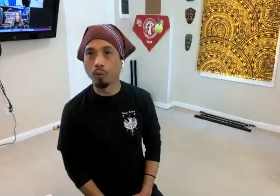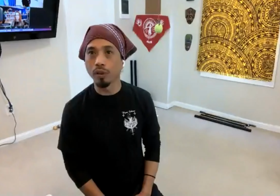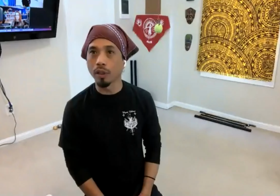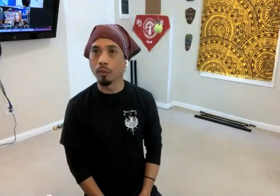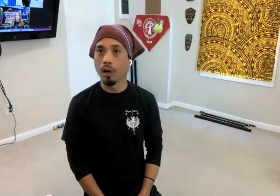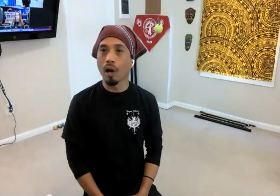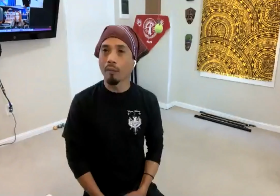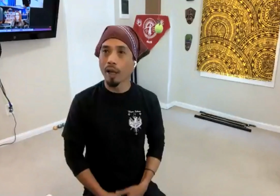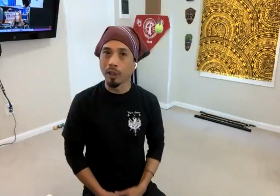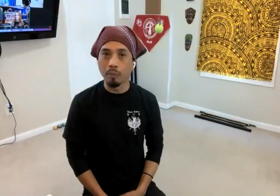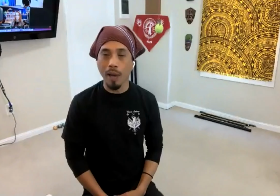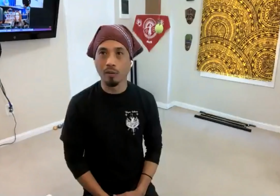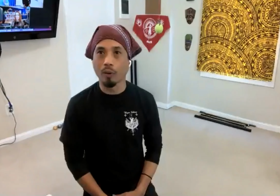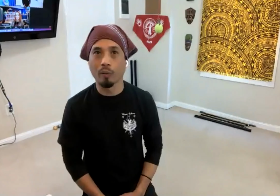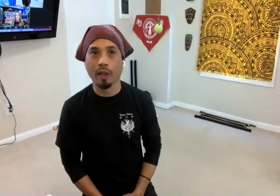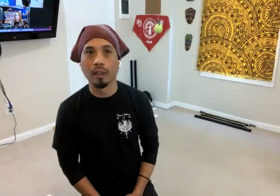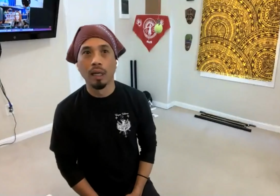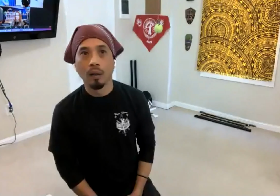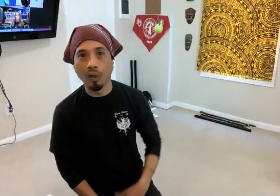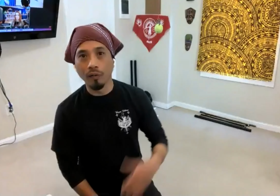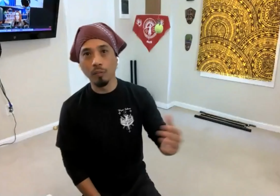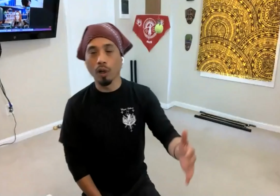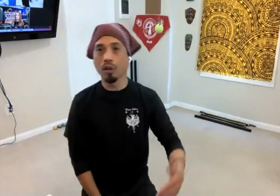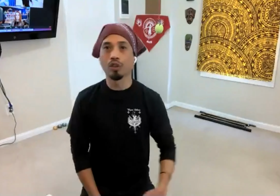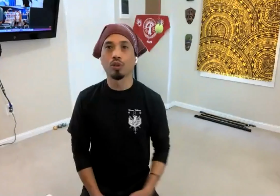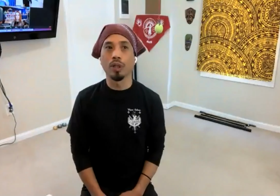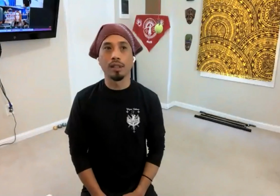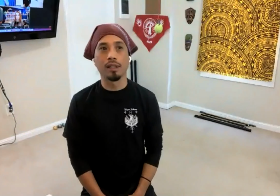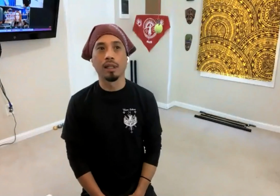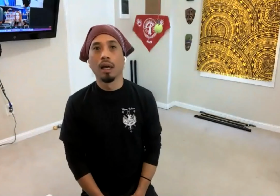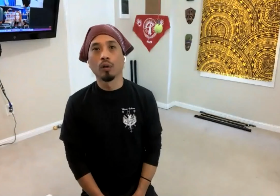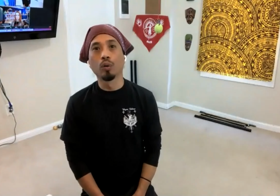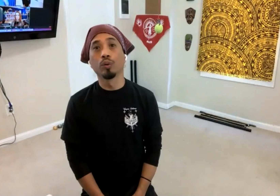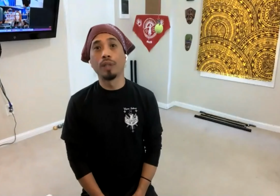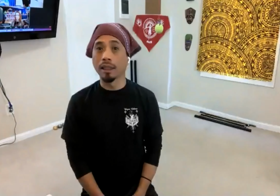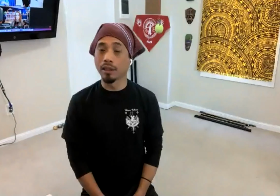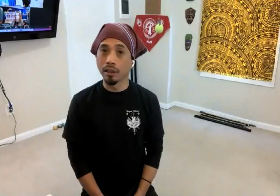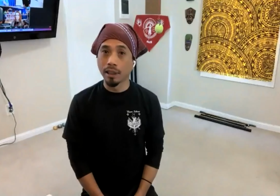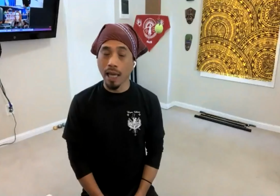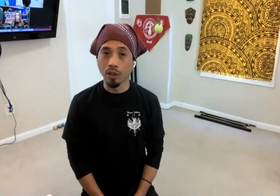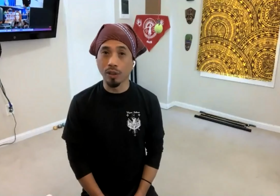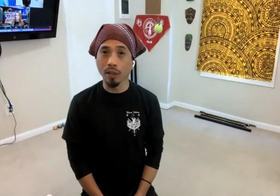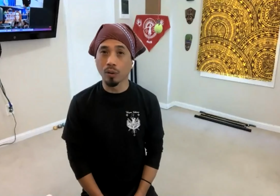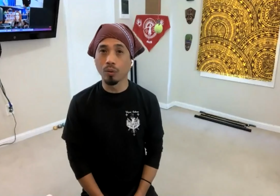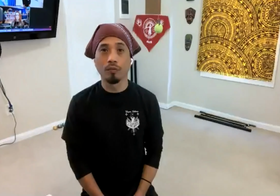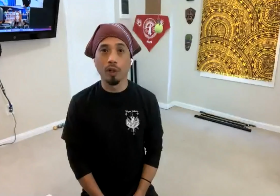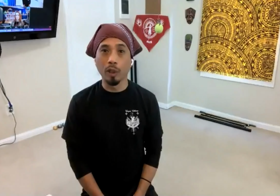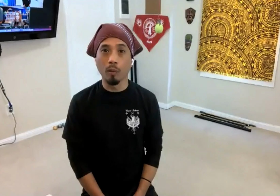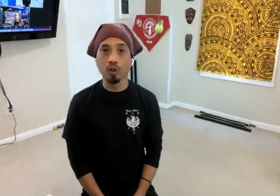ONE OF THE MOST POPULAR MARTIAL ARTS. RIP.